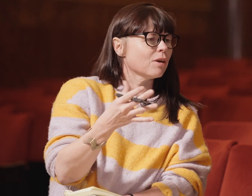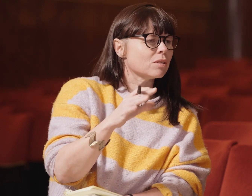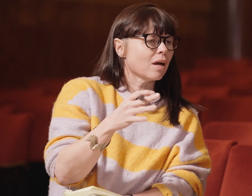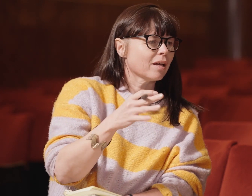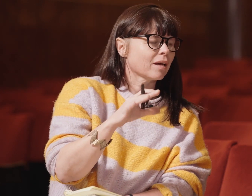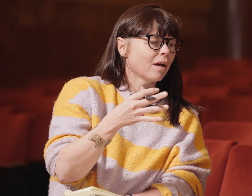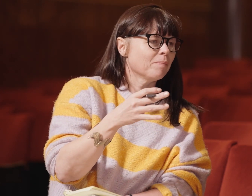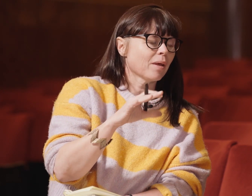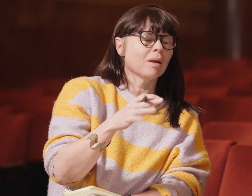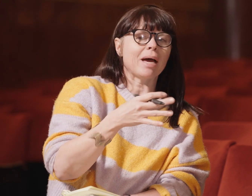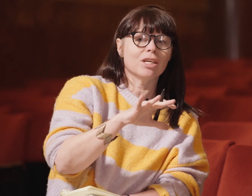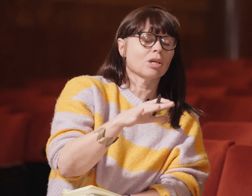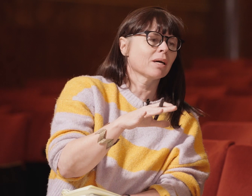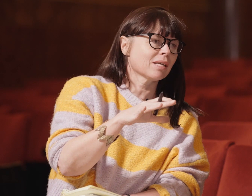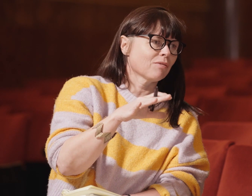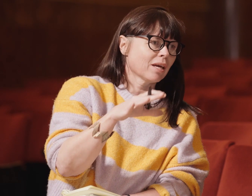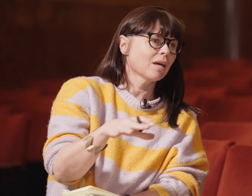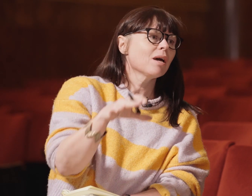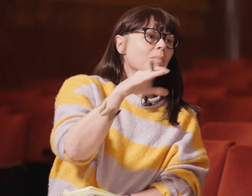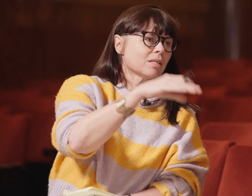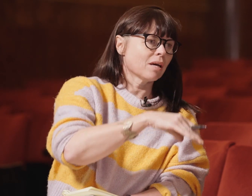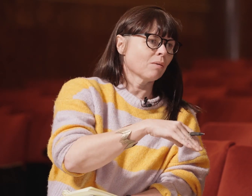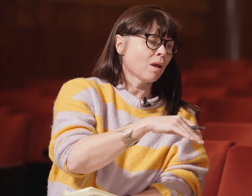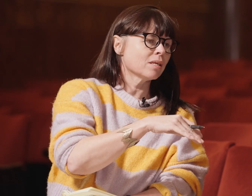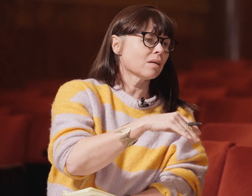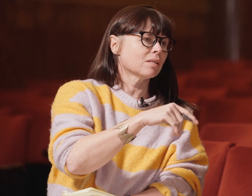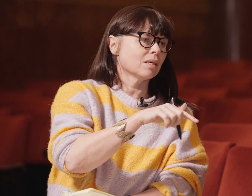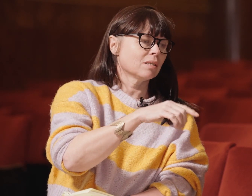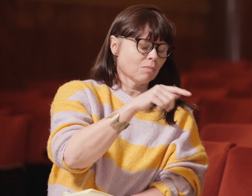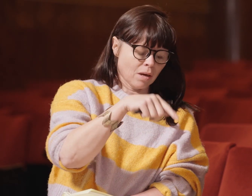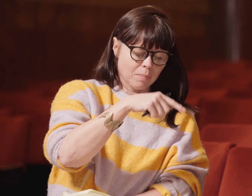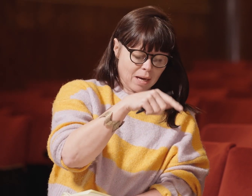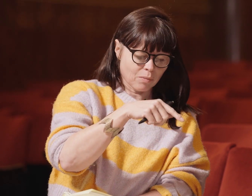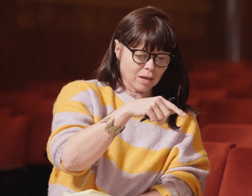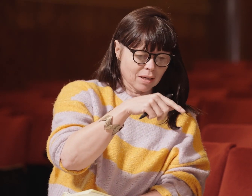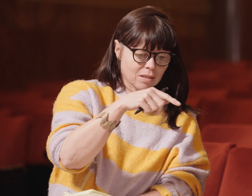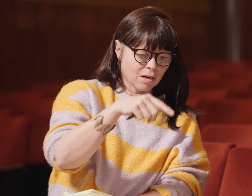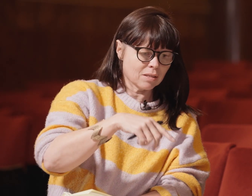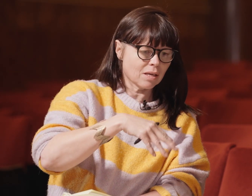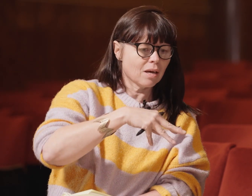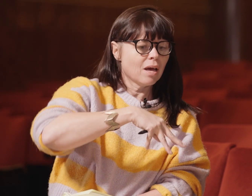It feels like I'm aging myself here. But when I began working as a dancer,